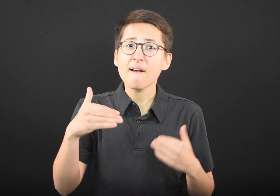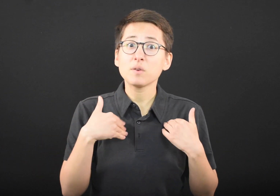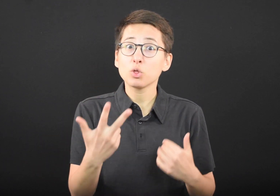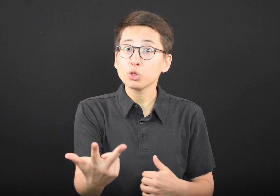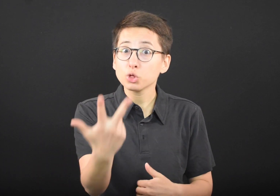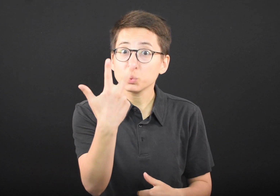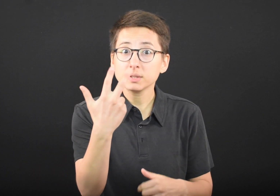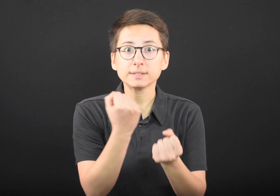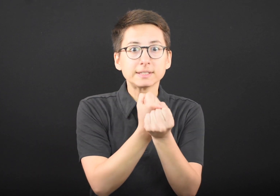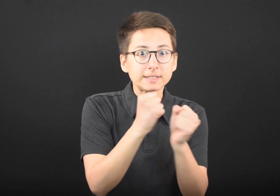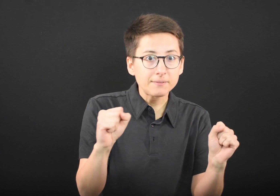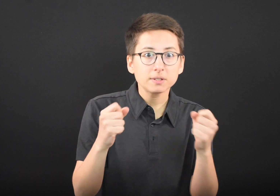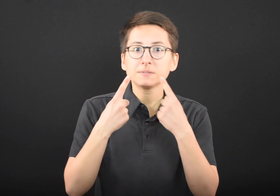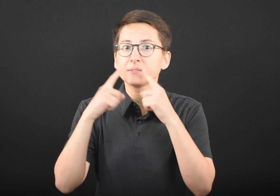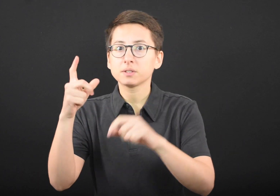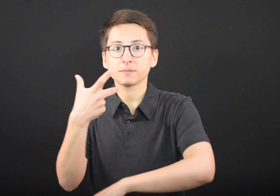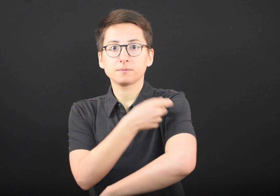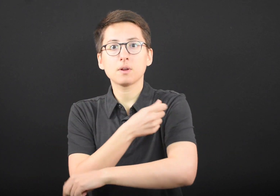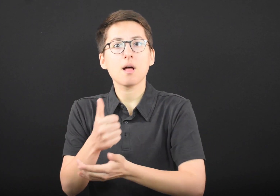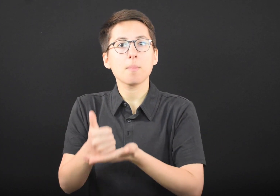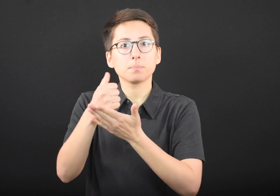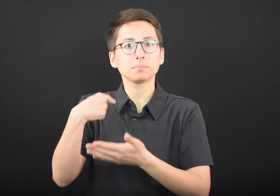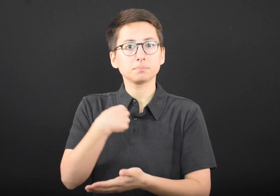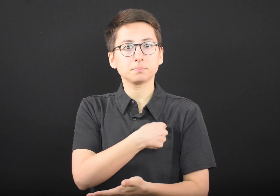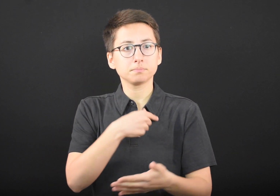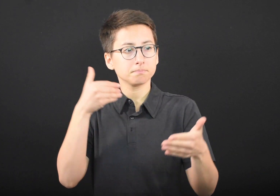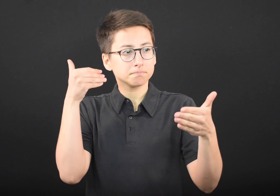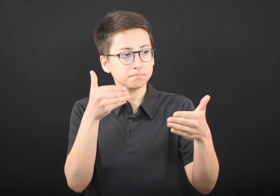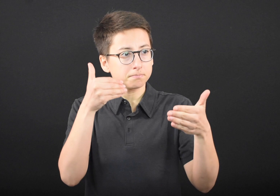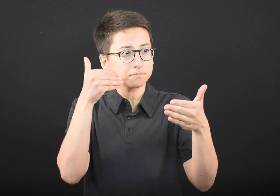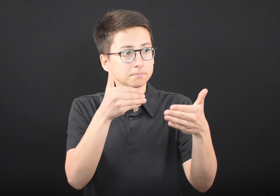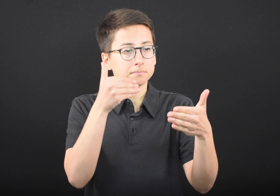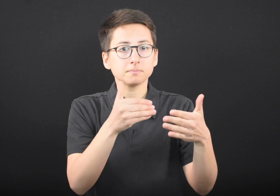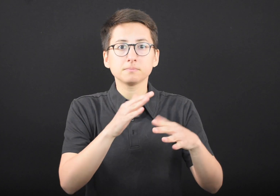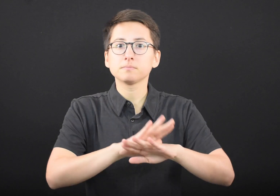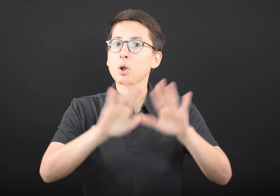to get whatever vaccine is available to them. o Americans are fortunate to have three safe and